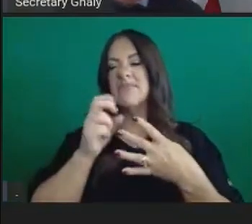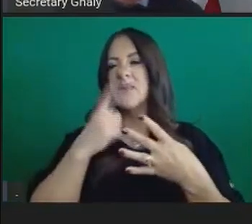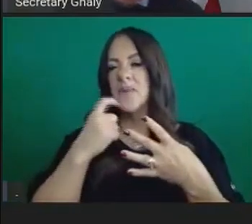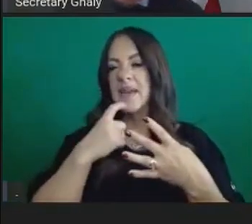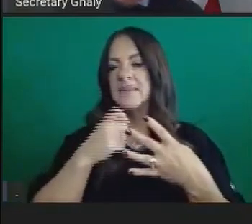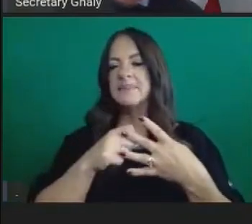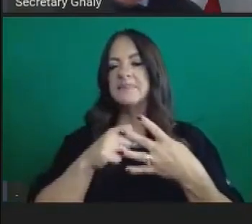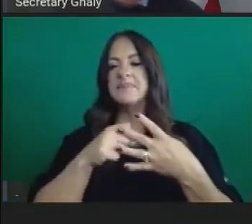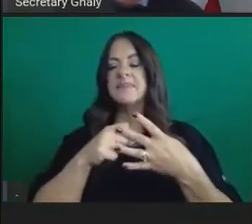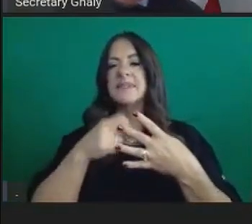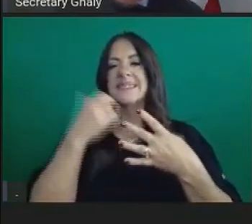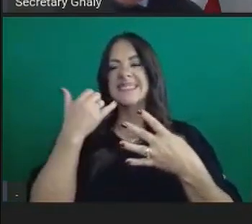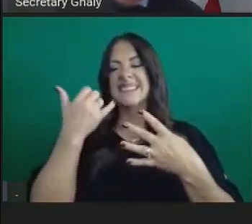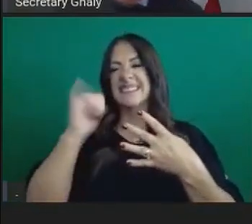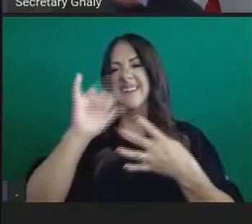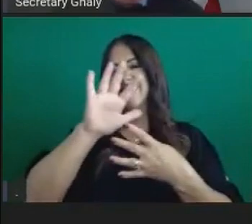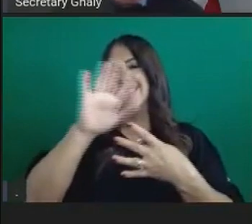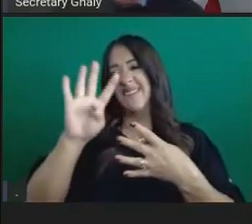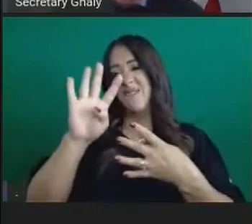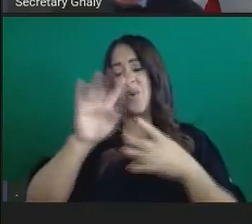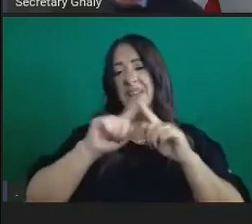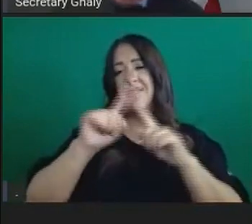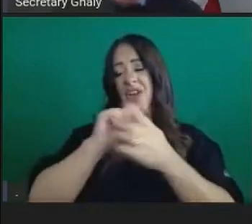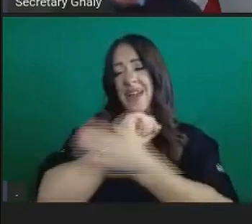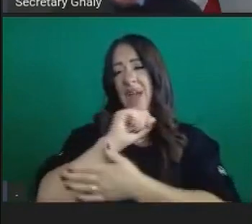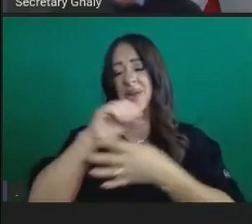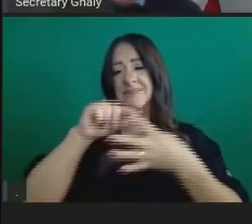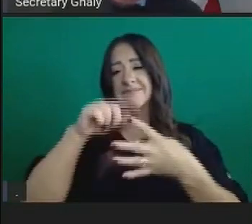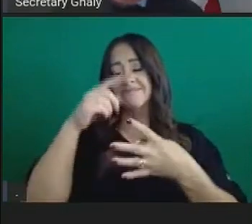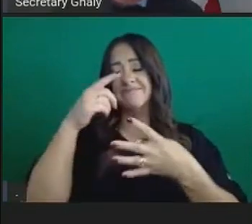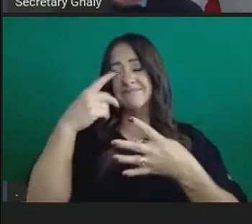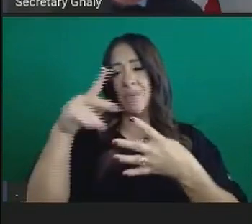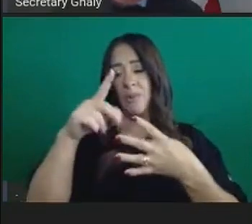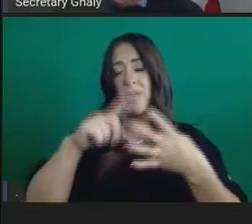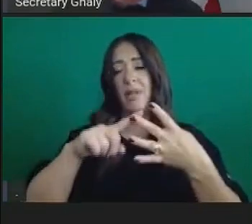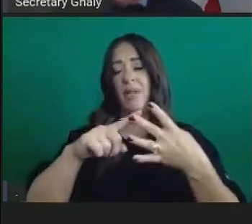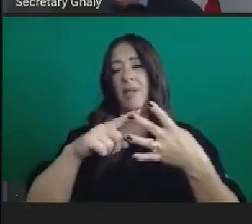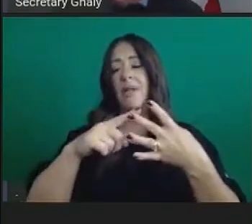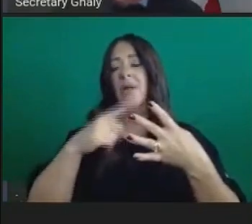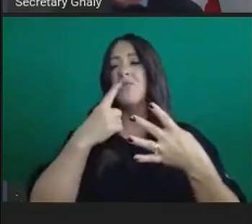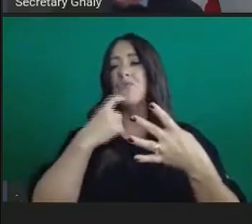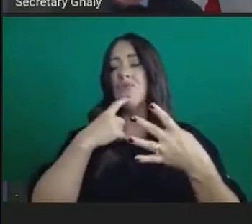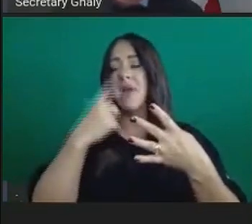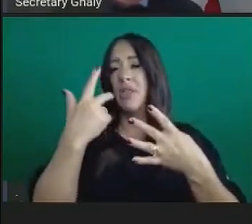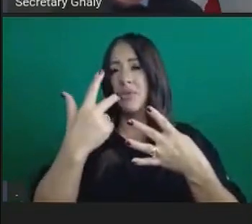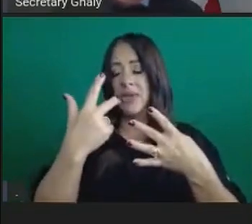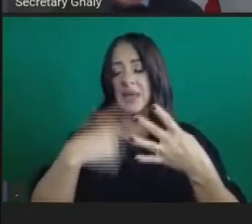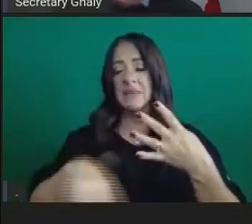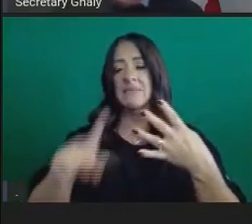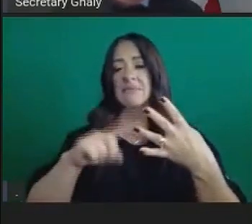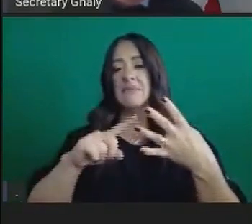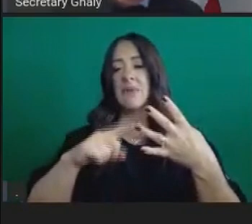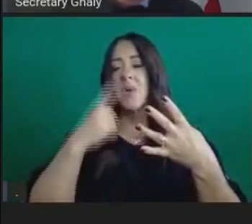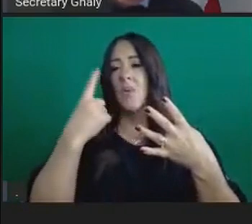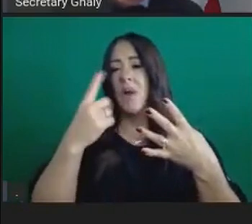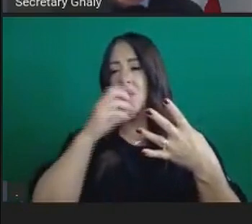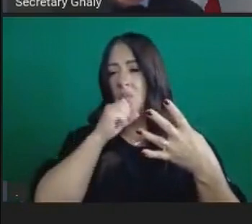HAVE ALWAYS USED UNDER THE BLUEPRINT TO MOVE FROM PURPLE TO RED TIR. TODAY 54 COUNTIES REMAIN IN